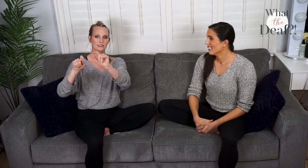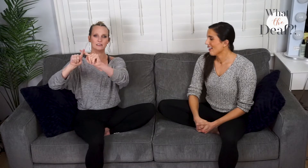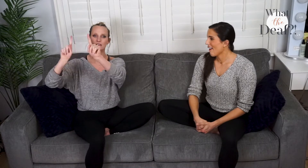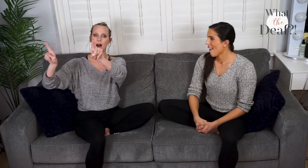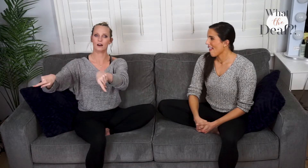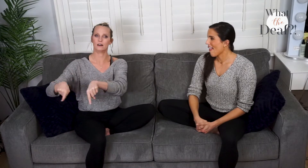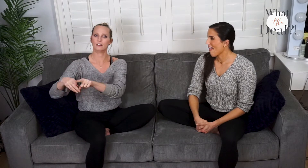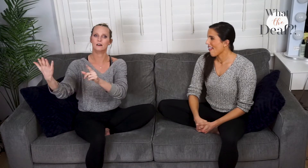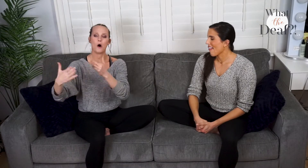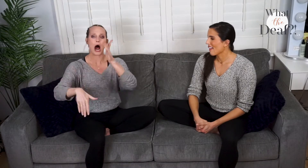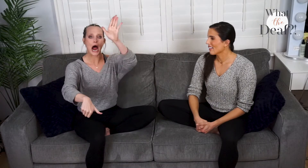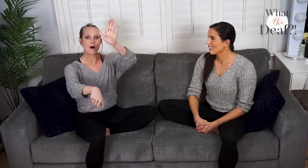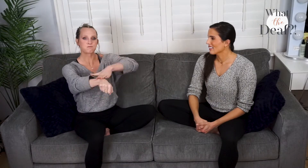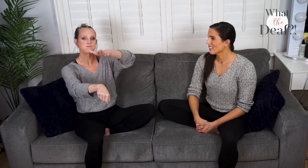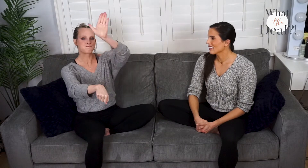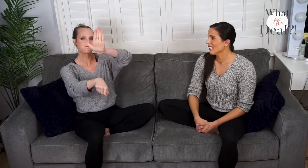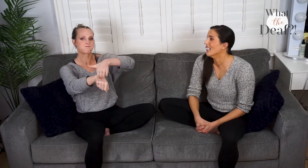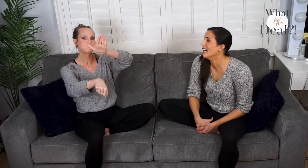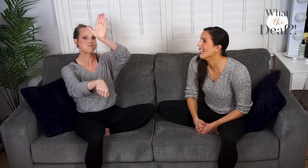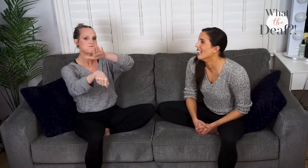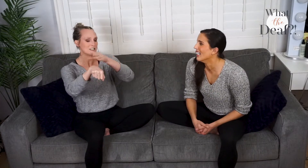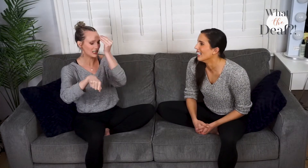Granted we had just passed this sign that said "WARNING: